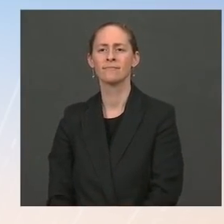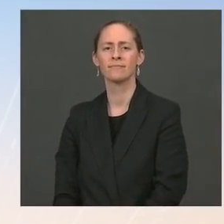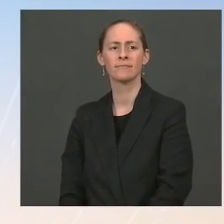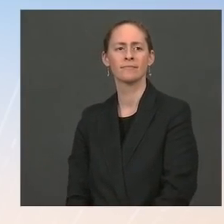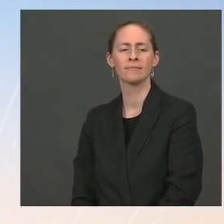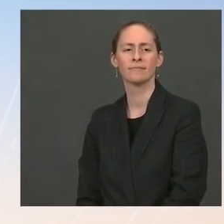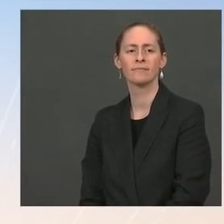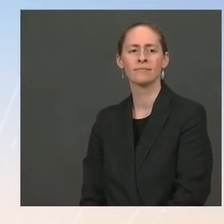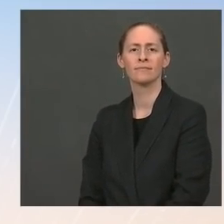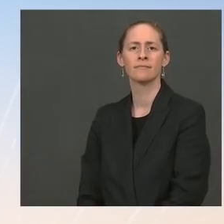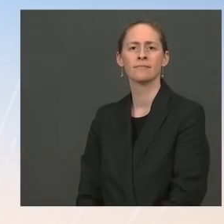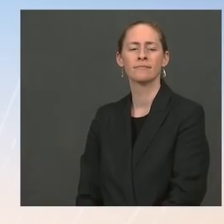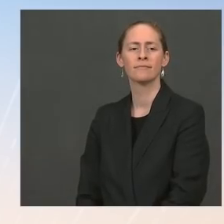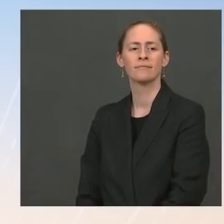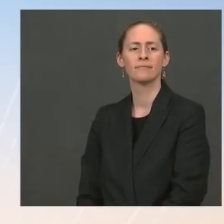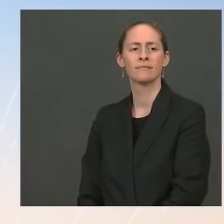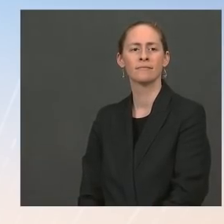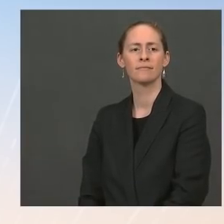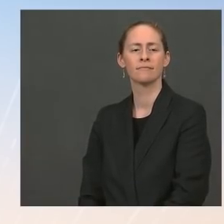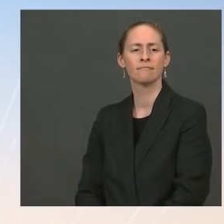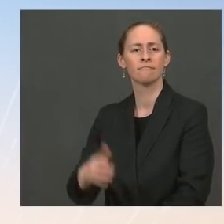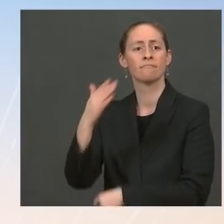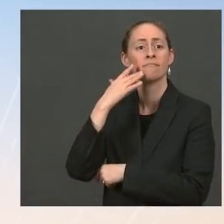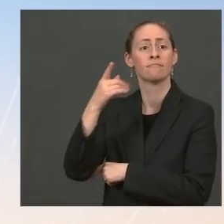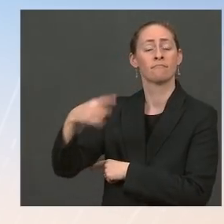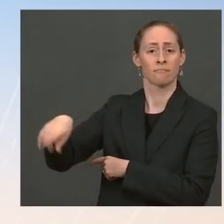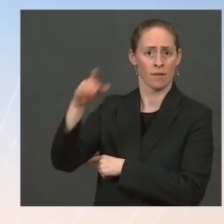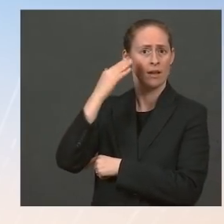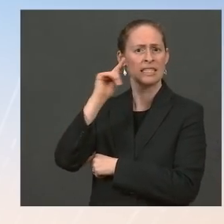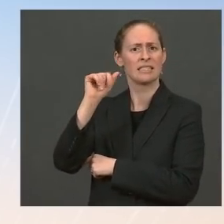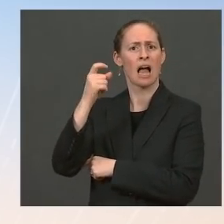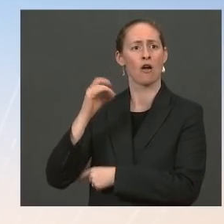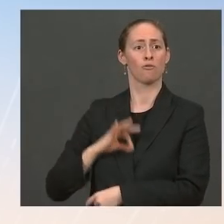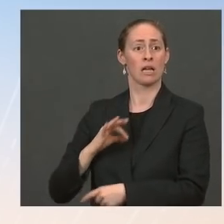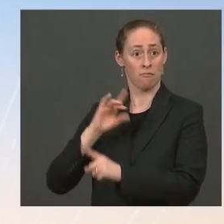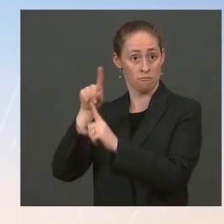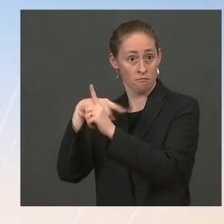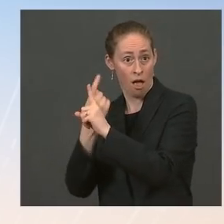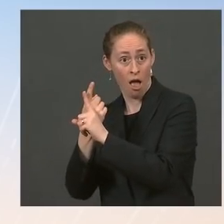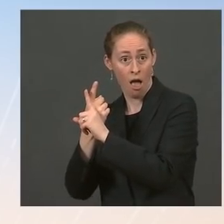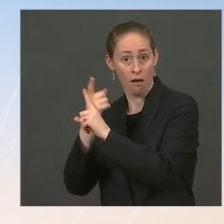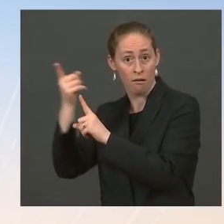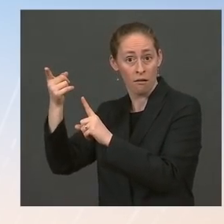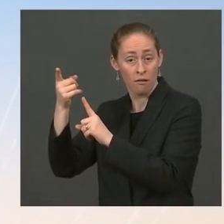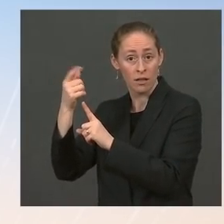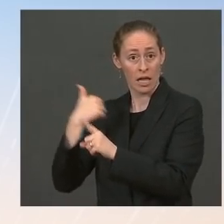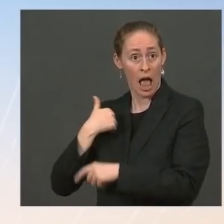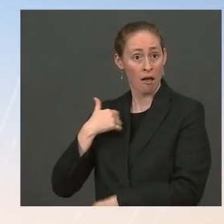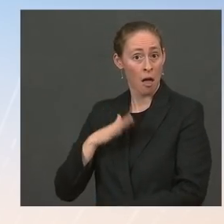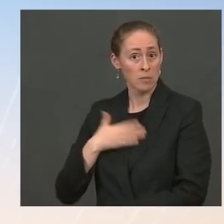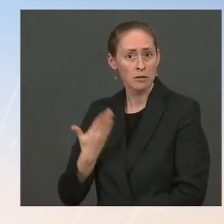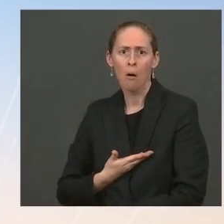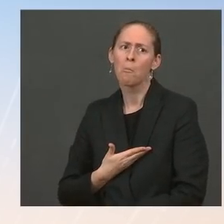It's not just the Canadians that are upset; Tesla is upset. Toyota is upset because the bill that is written in the House